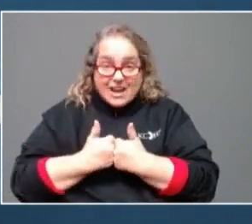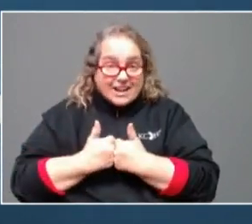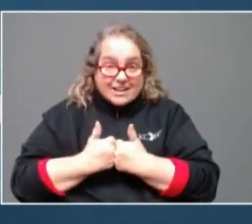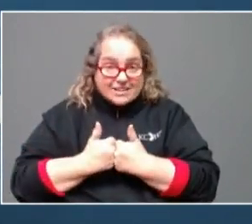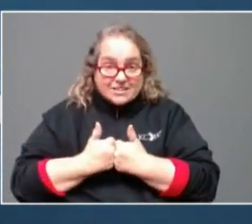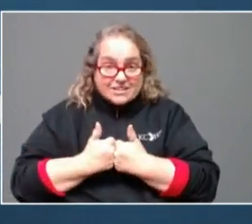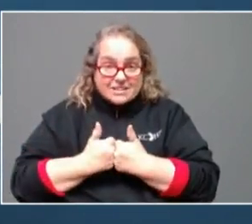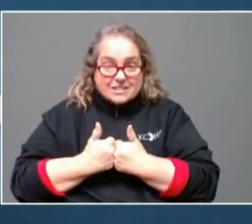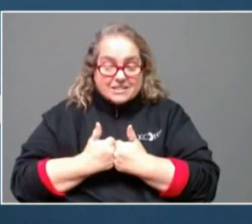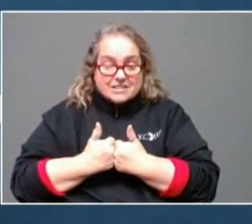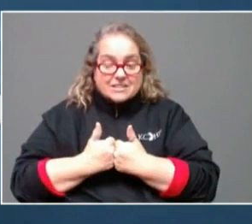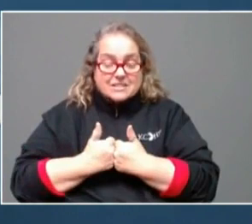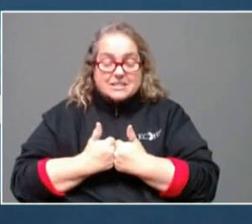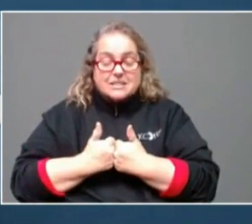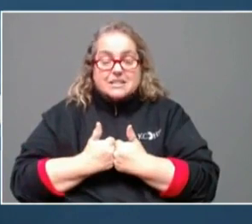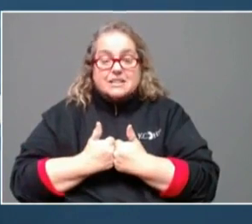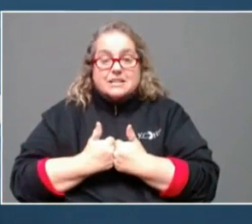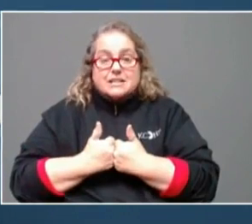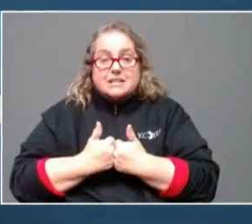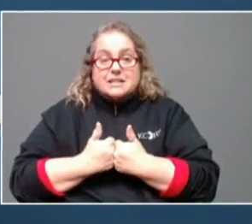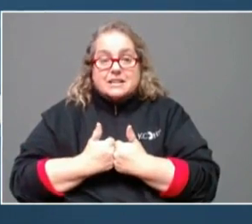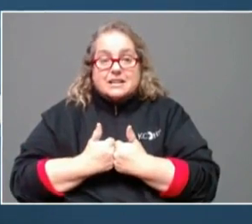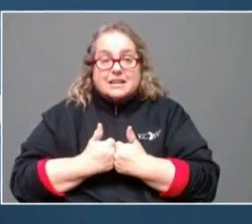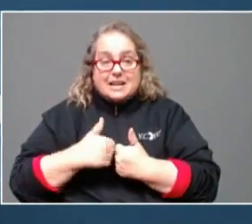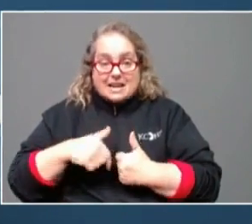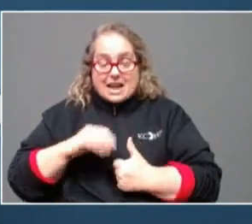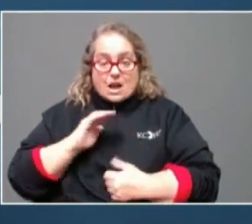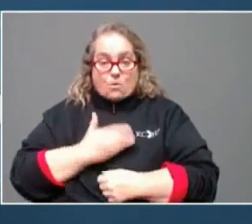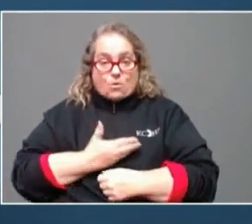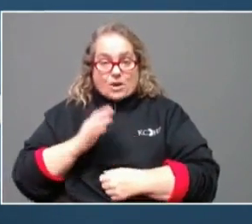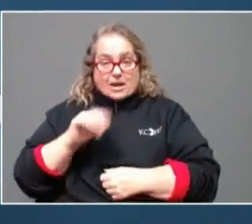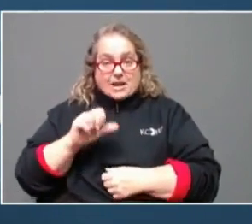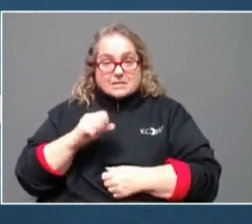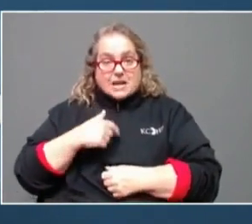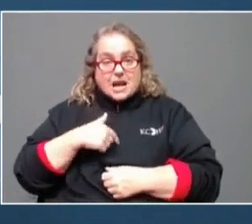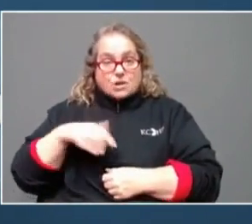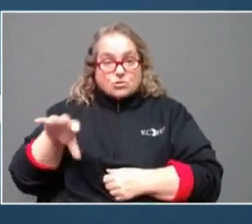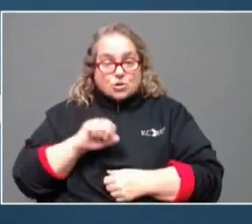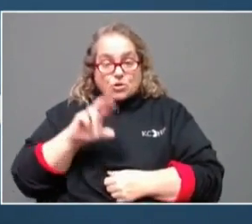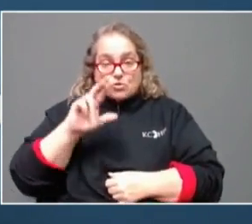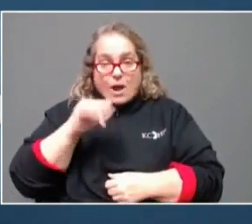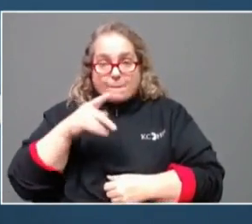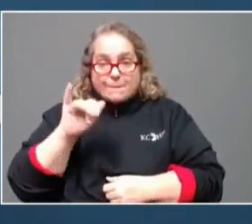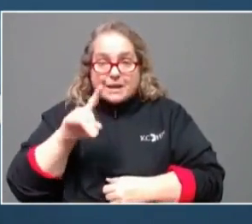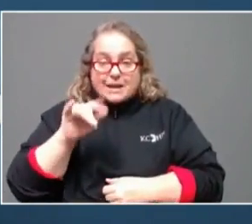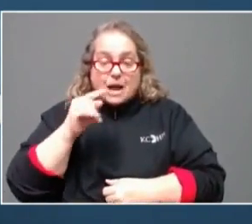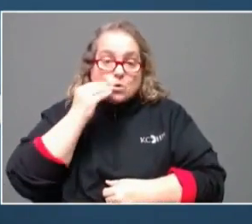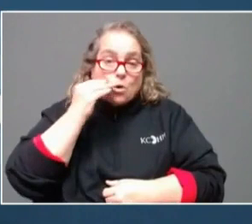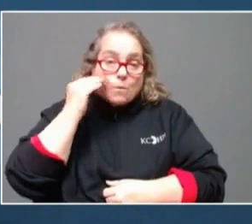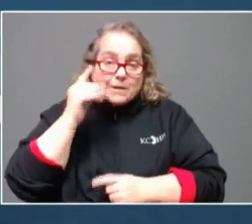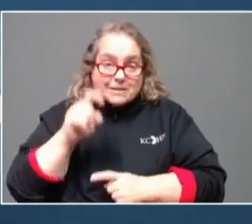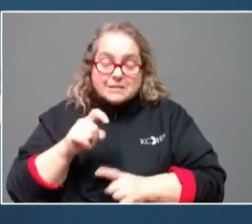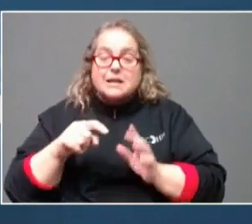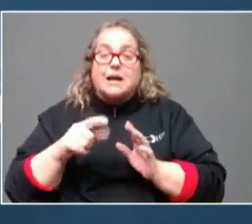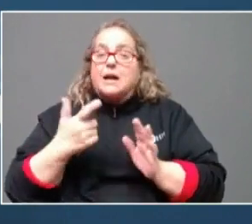that just in our case I took a rapid at home test it was negative. I got a pcr